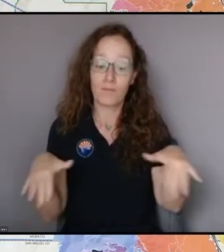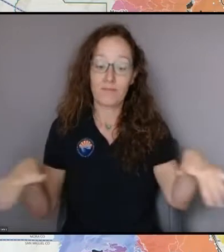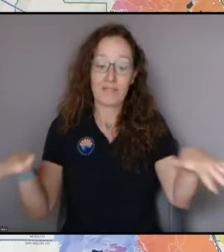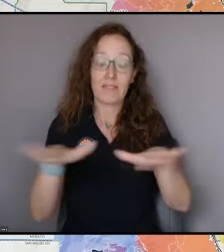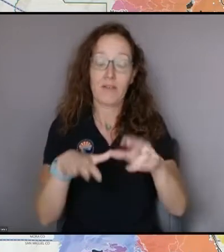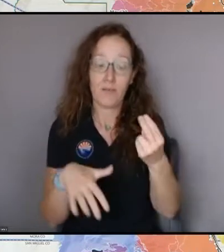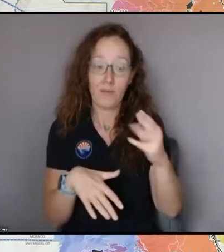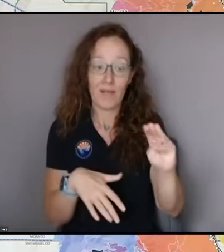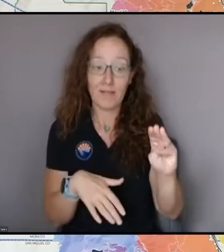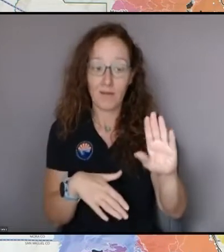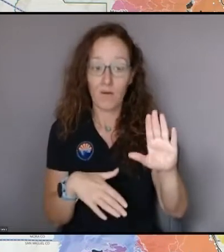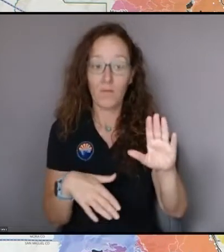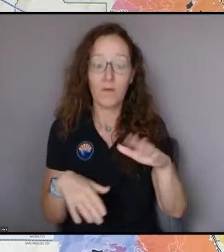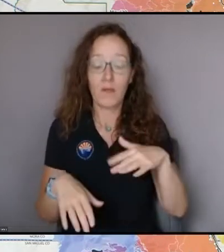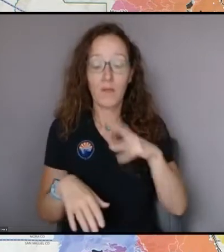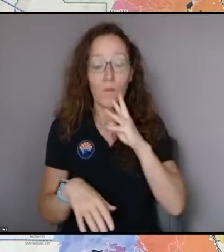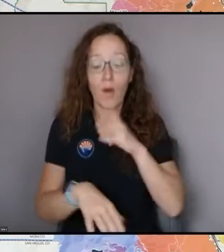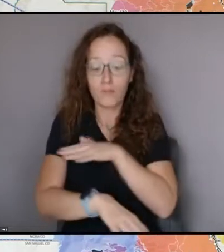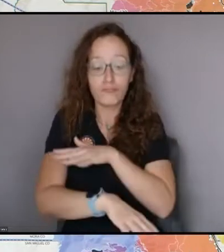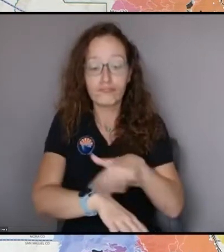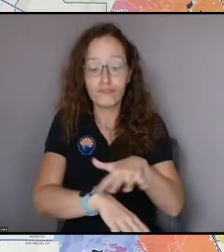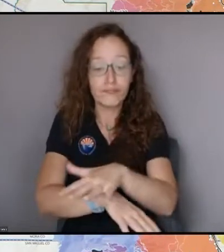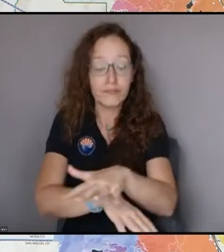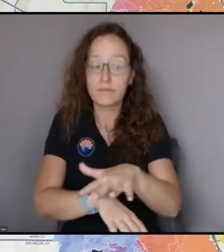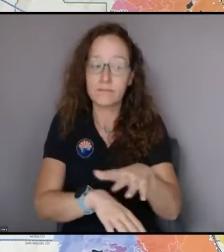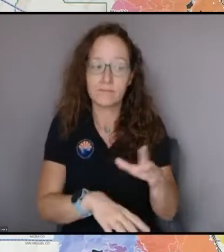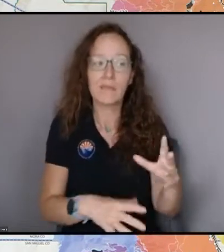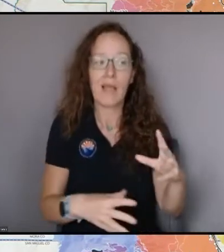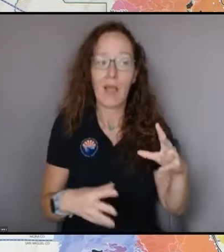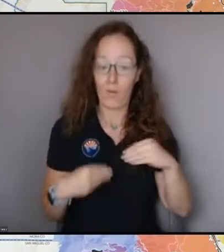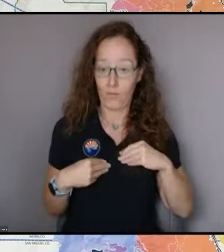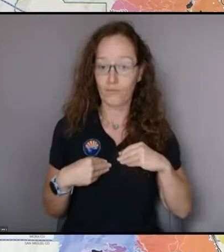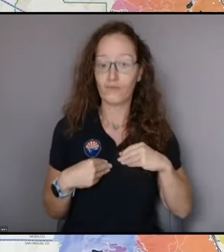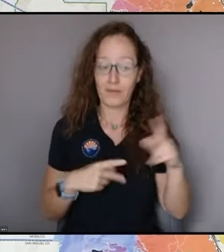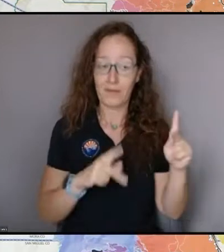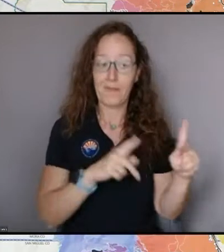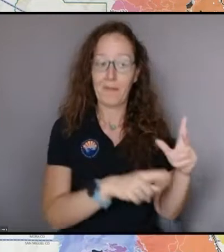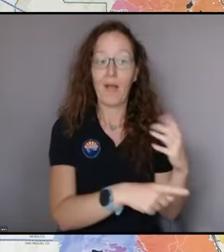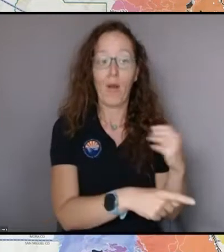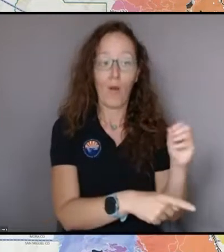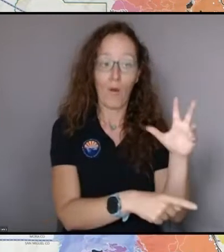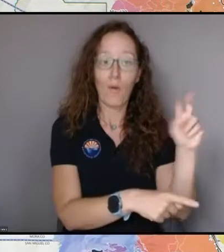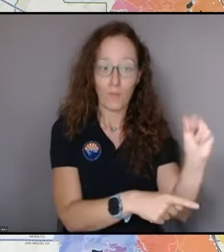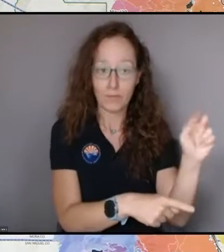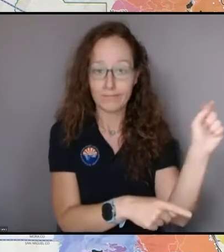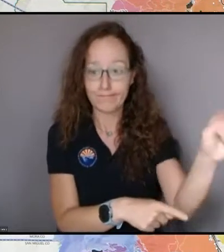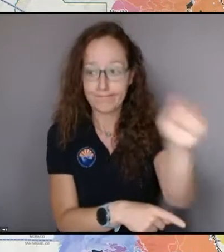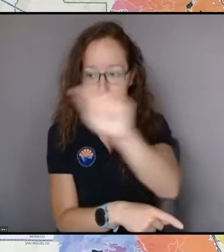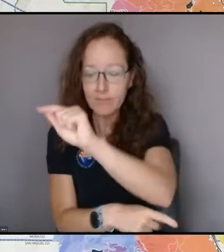we're using the minimal amount of water we can to accomplish the objectives. And some of those objectives right now are: